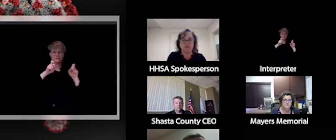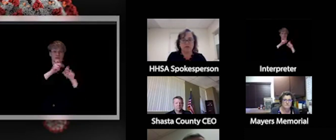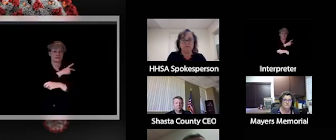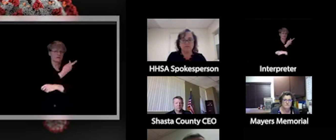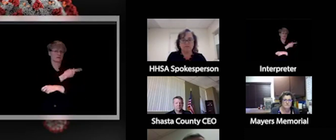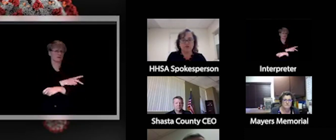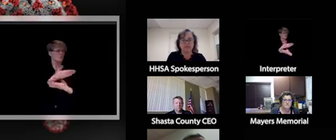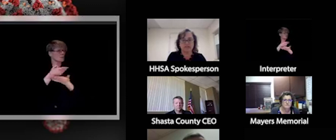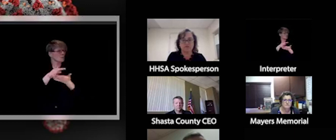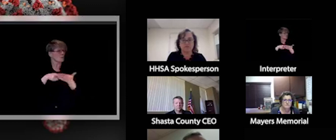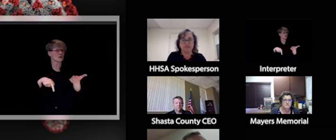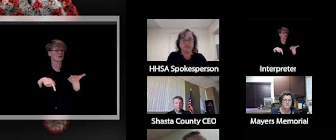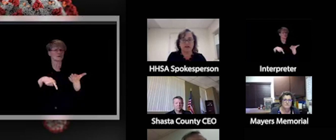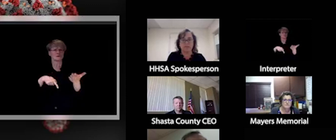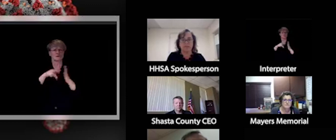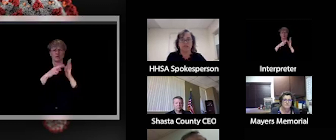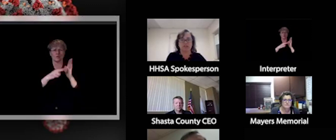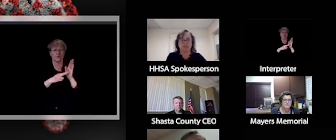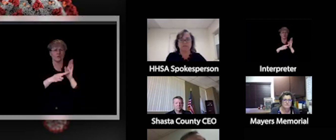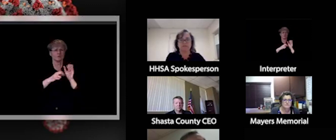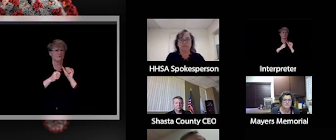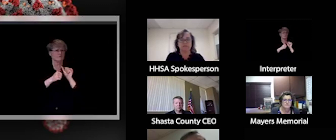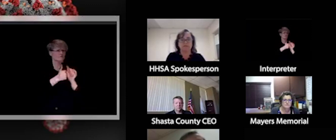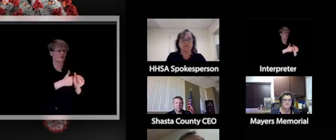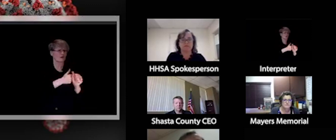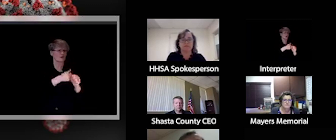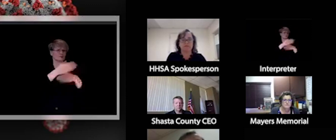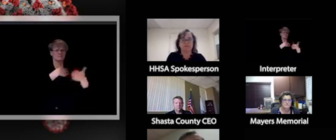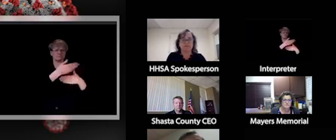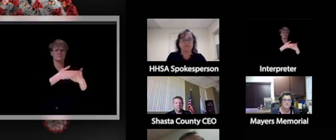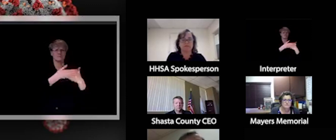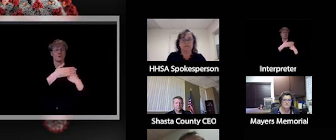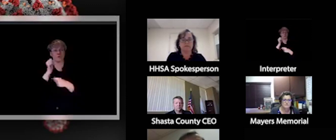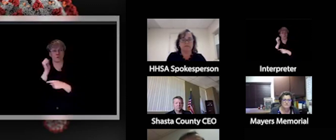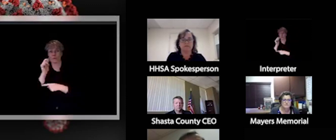or just pre-op patients?